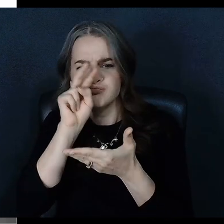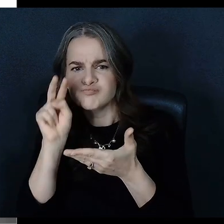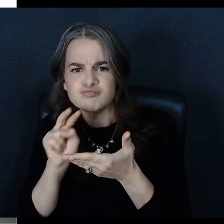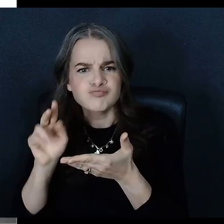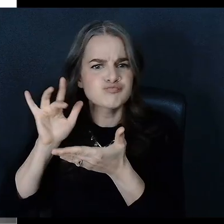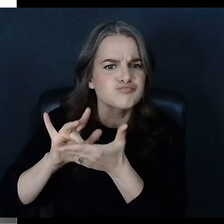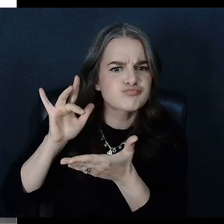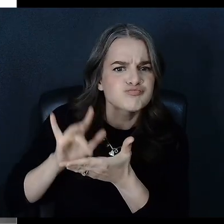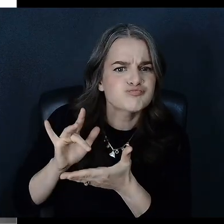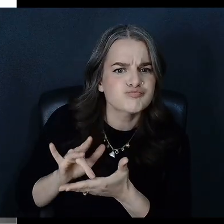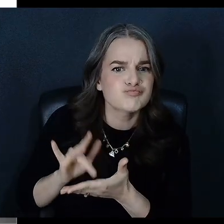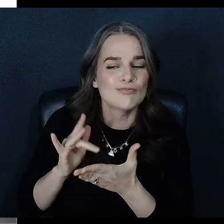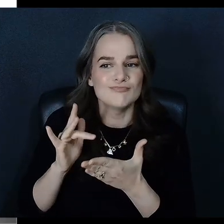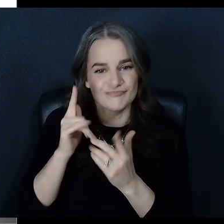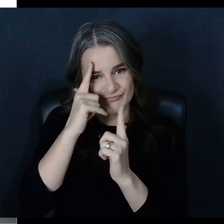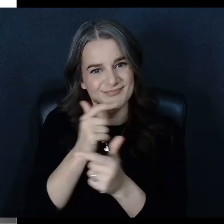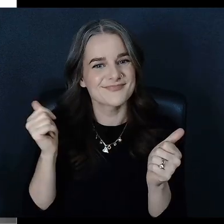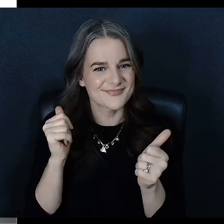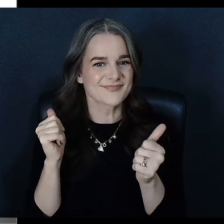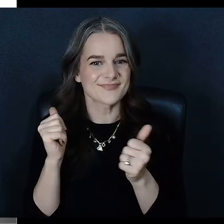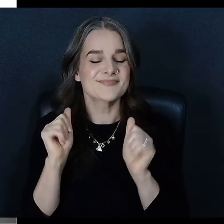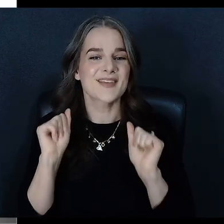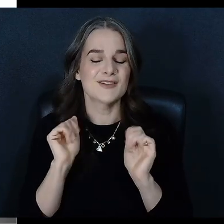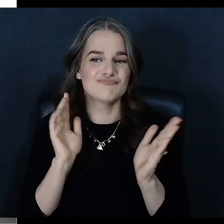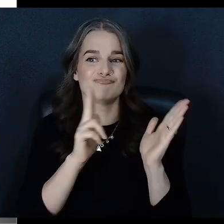That website is where you can also register for our future webinars.